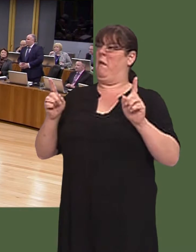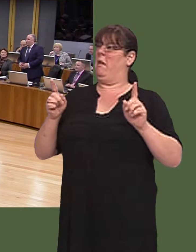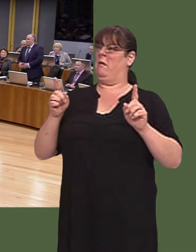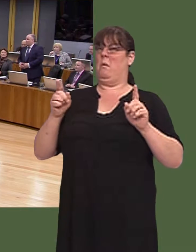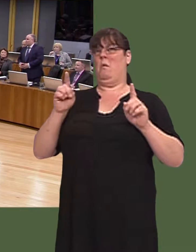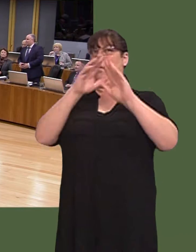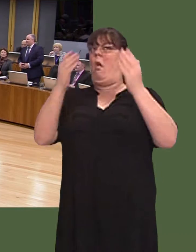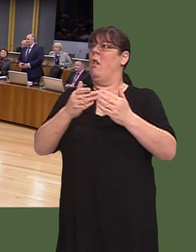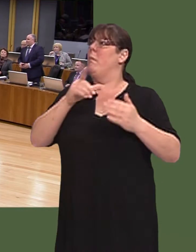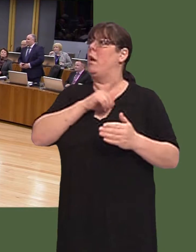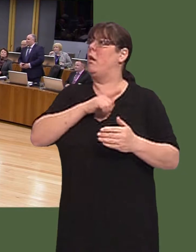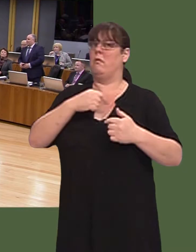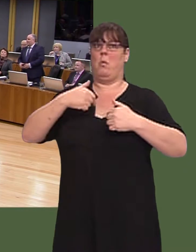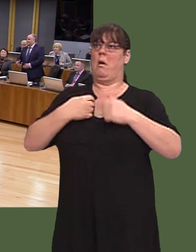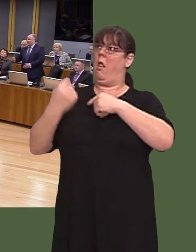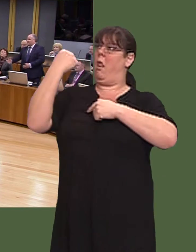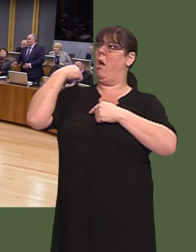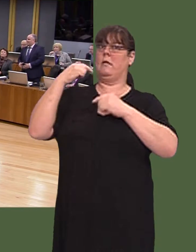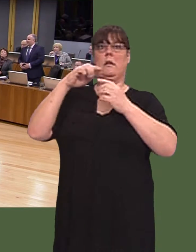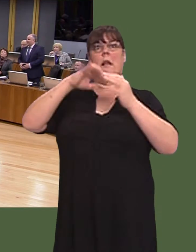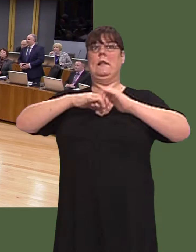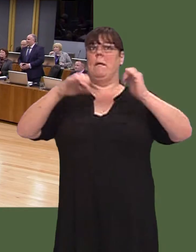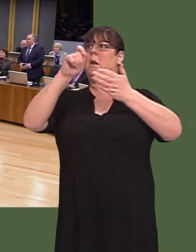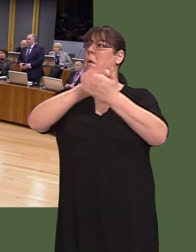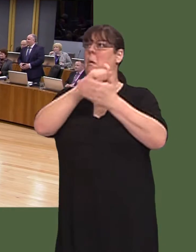had no proposals for cuts in education at the last Assembly elections.